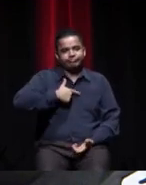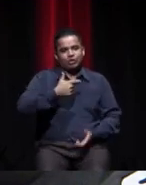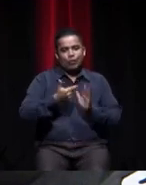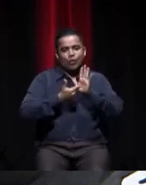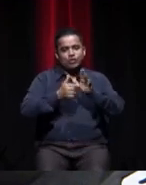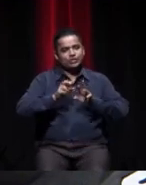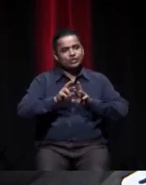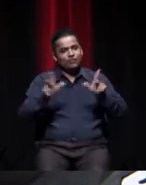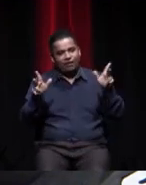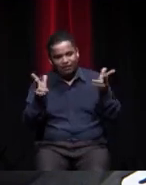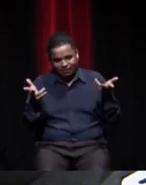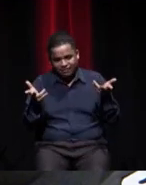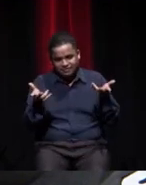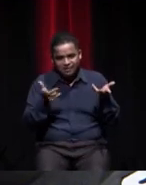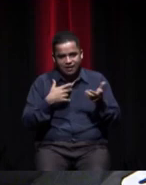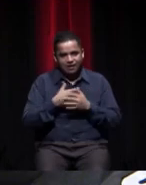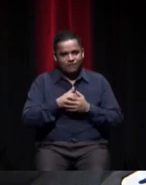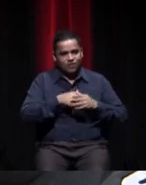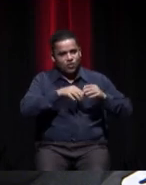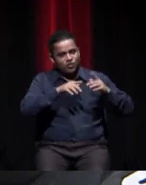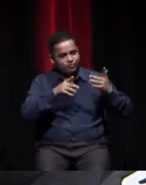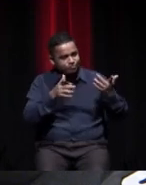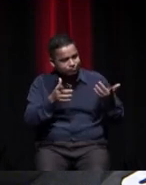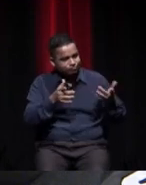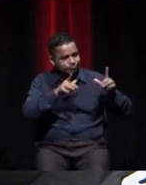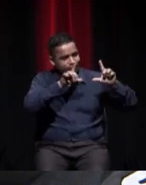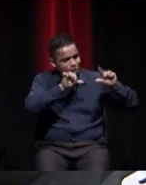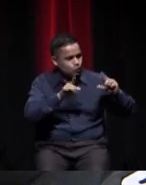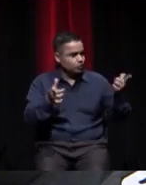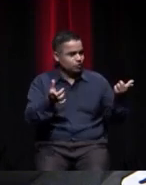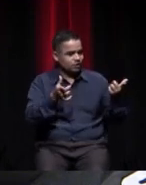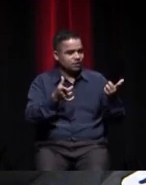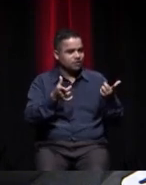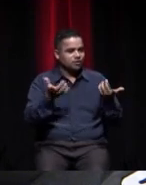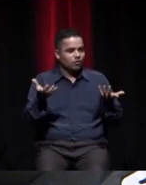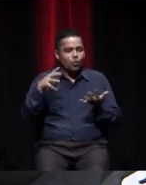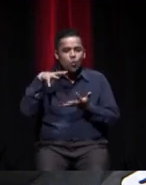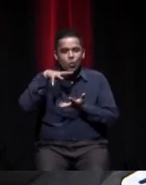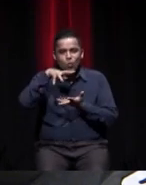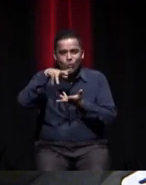I reduce it, I make the world more and more like me.